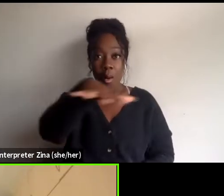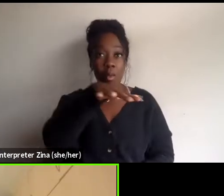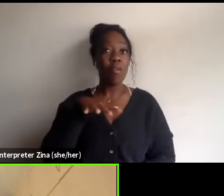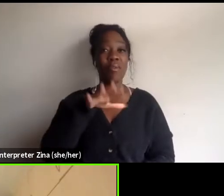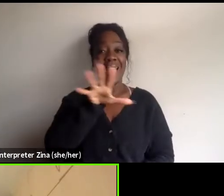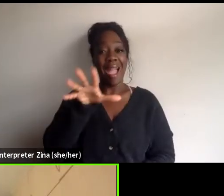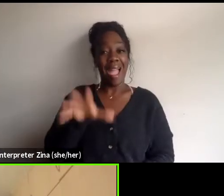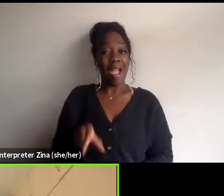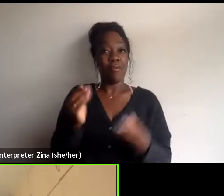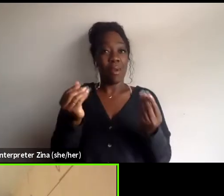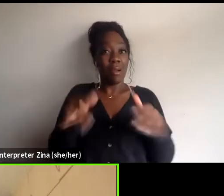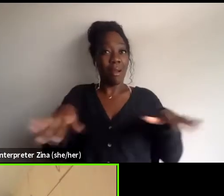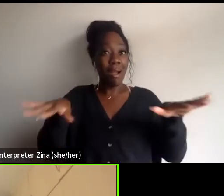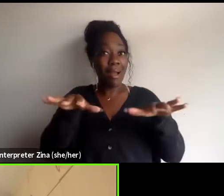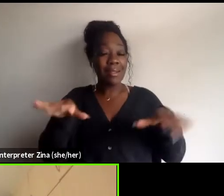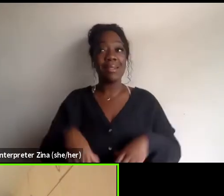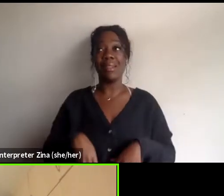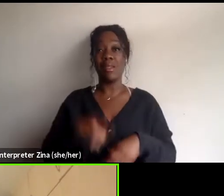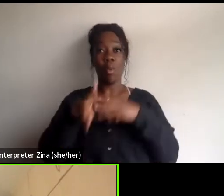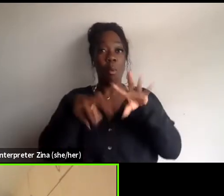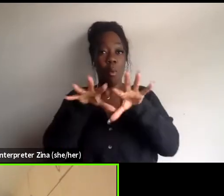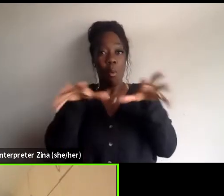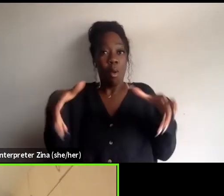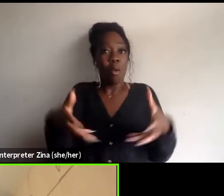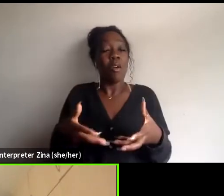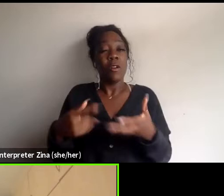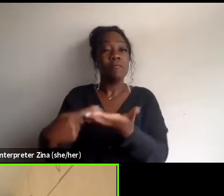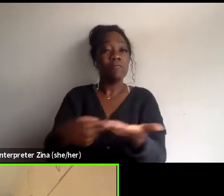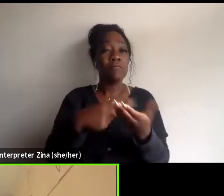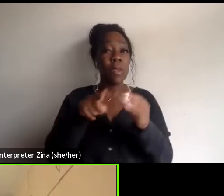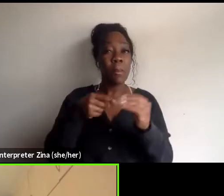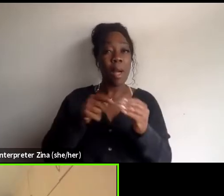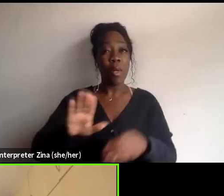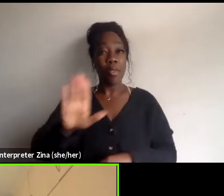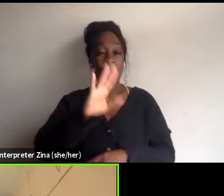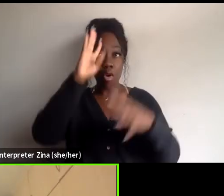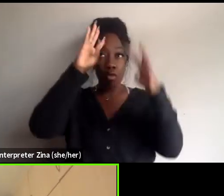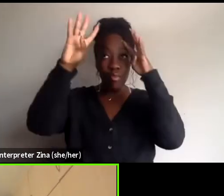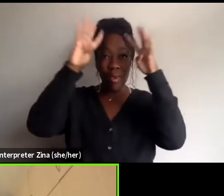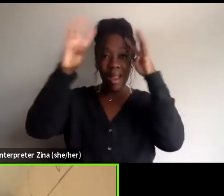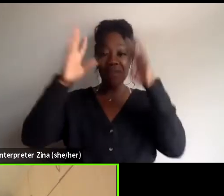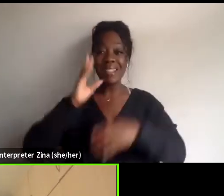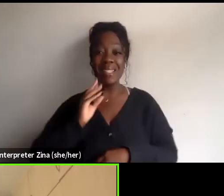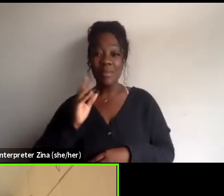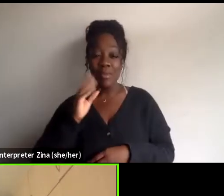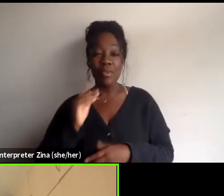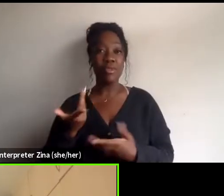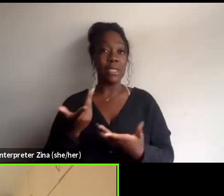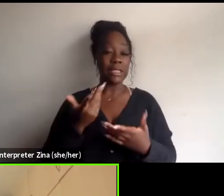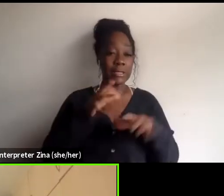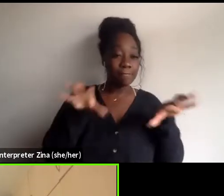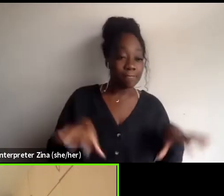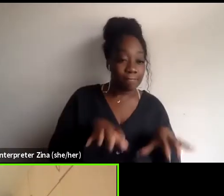about their creative experiences and their practices and their journeys, just as a way of engaging folks